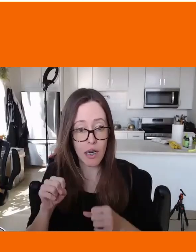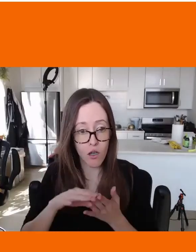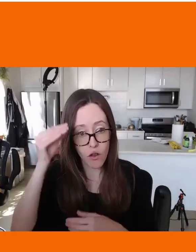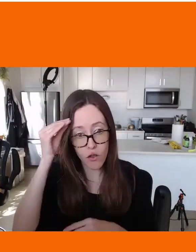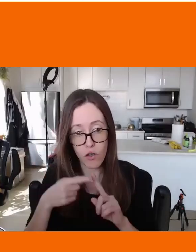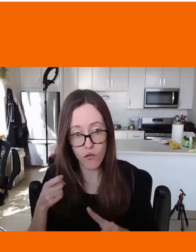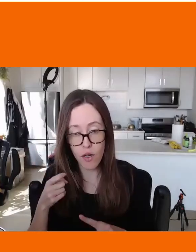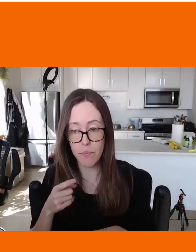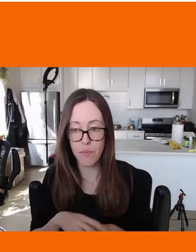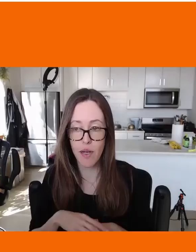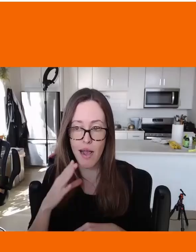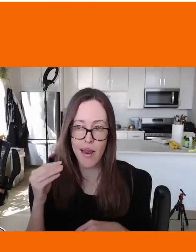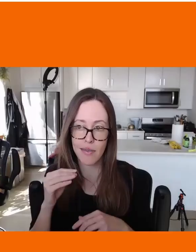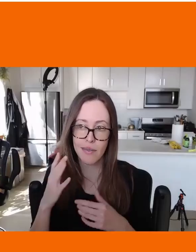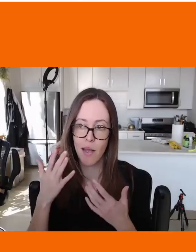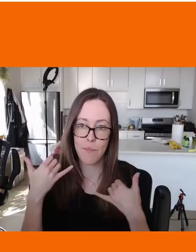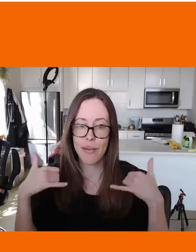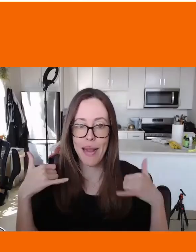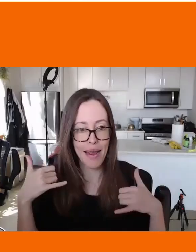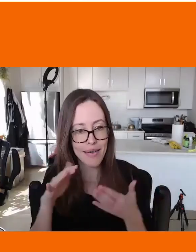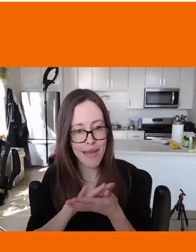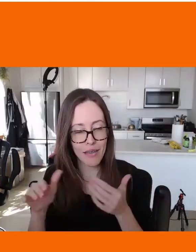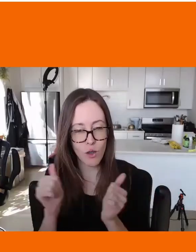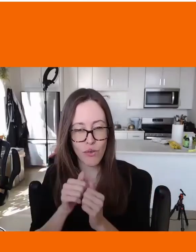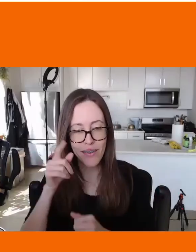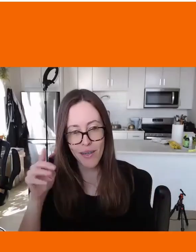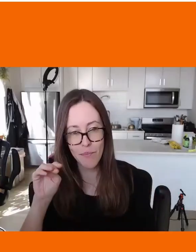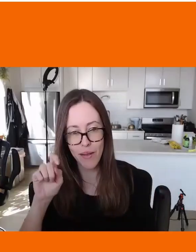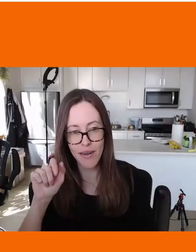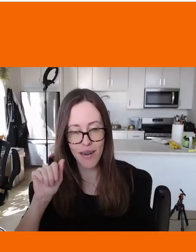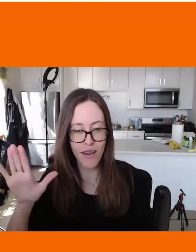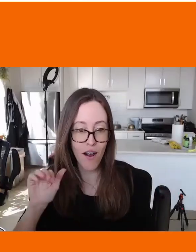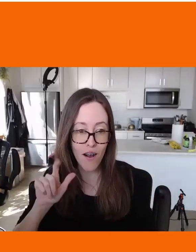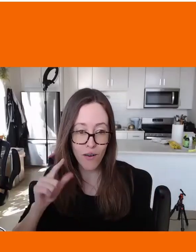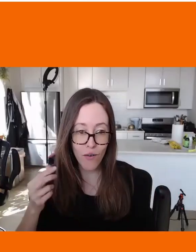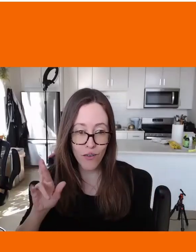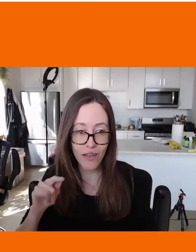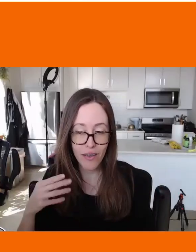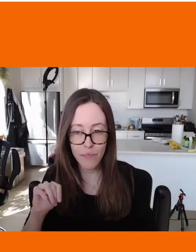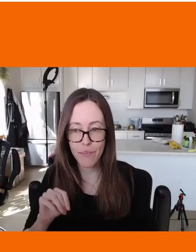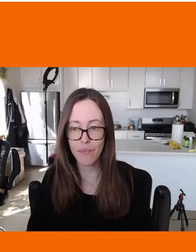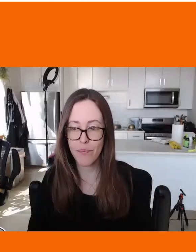quite like content creation to force you to get better at communicating ideas clearly. We're still learning